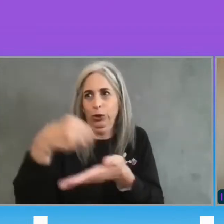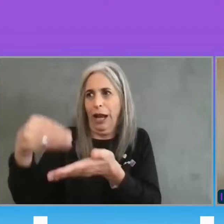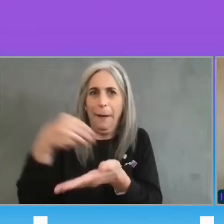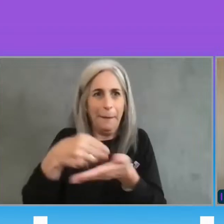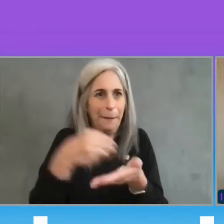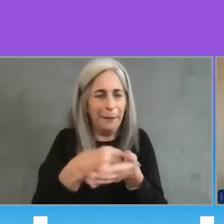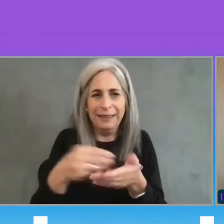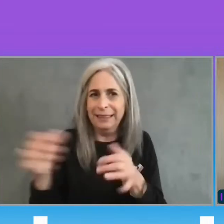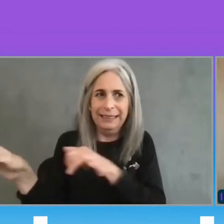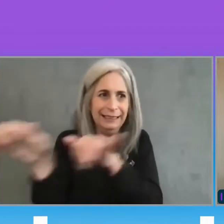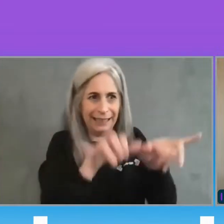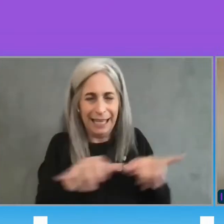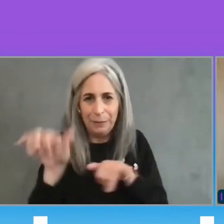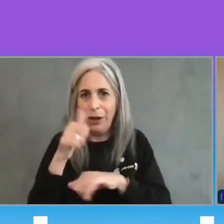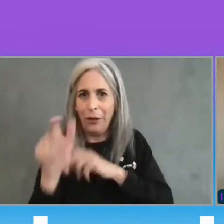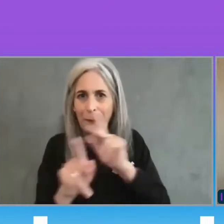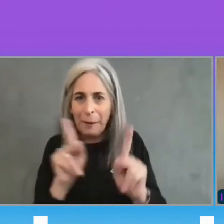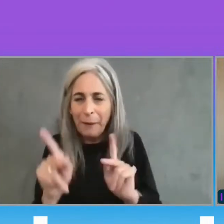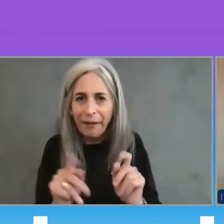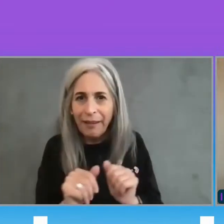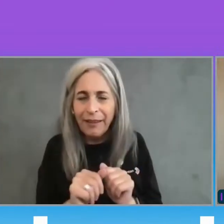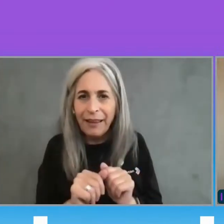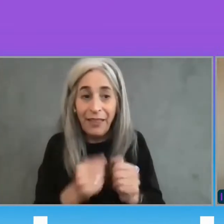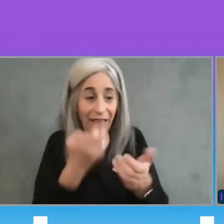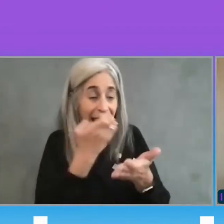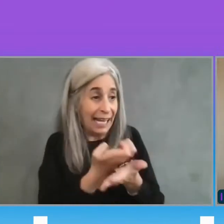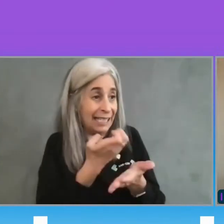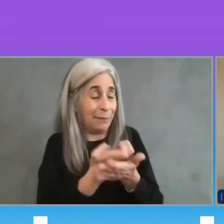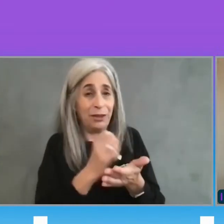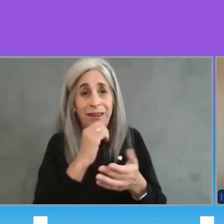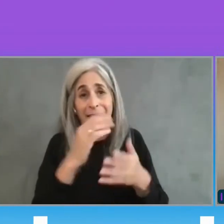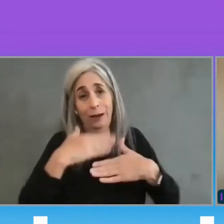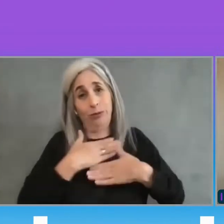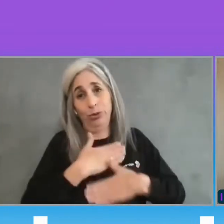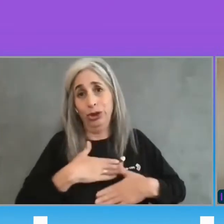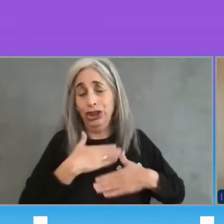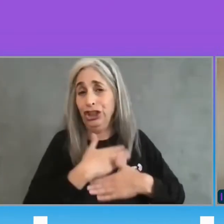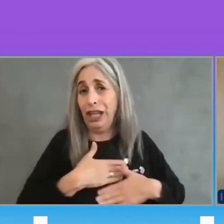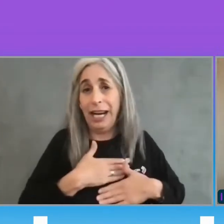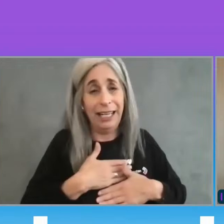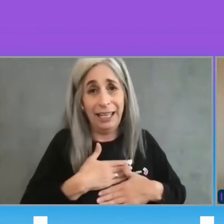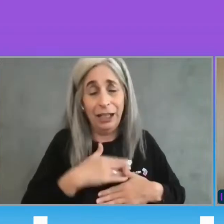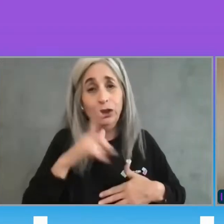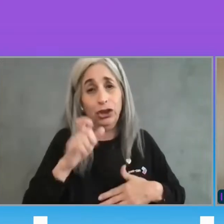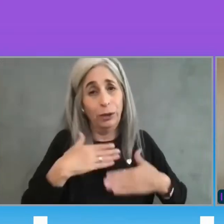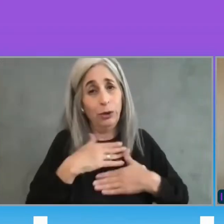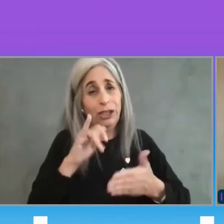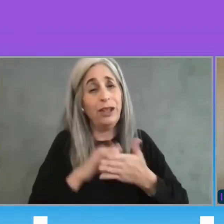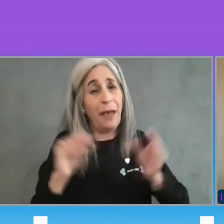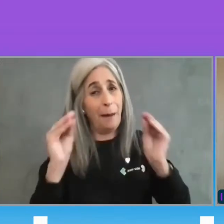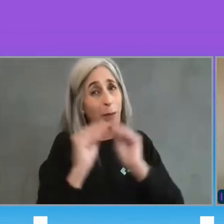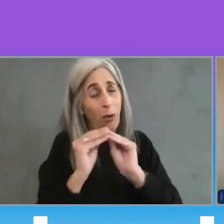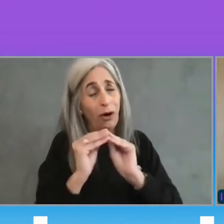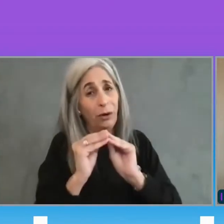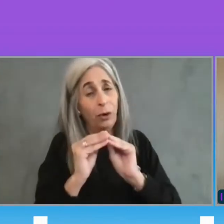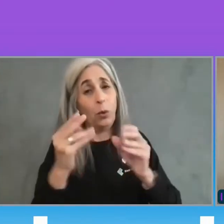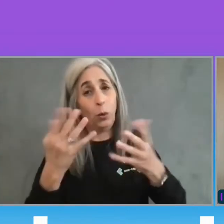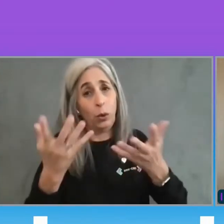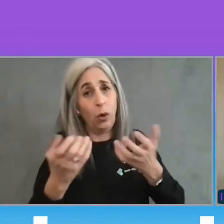the economics of it are, I think, aren't appreciated as